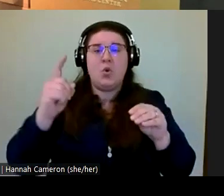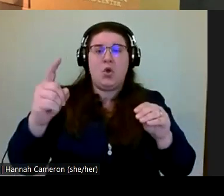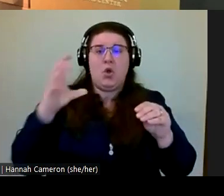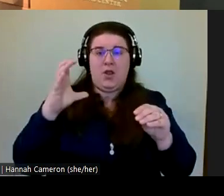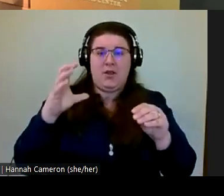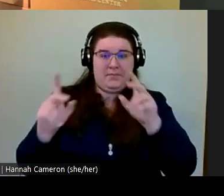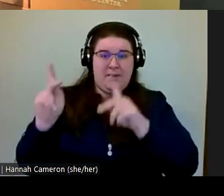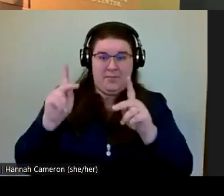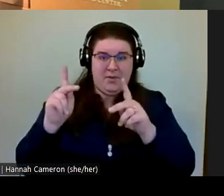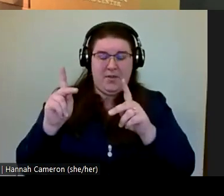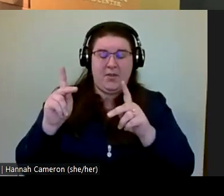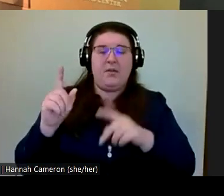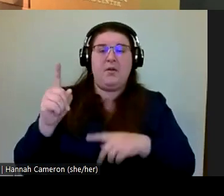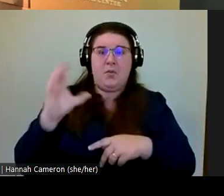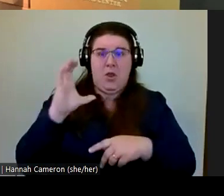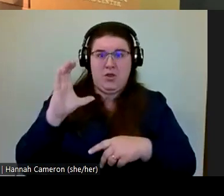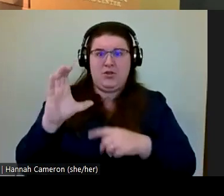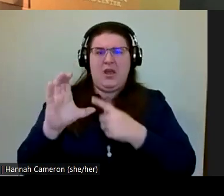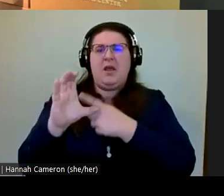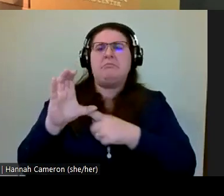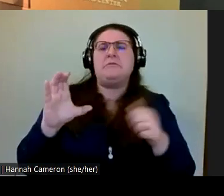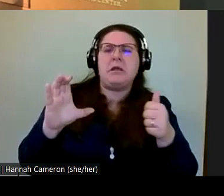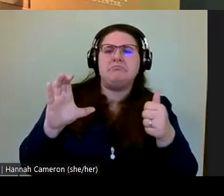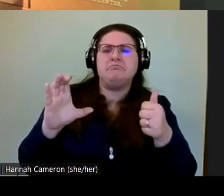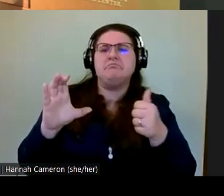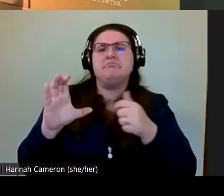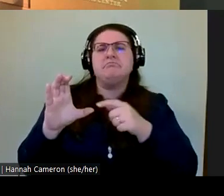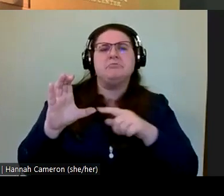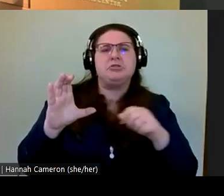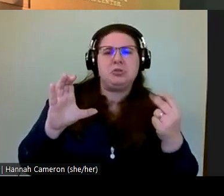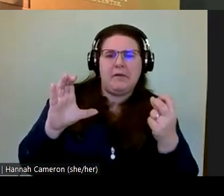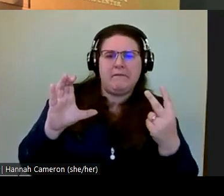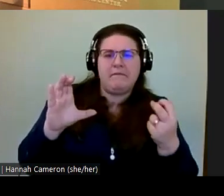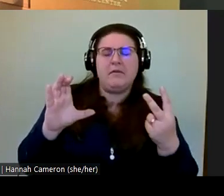were living with a diagnosable mental health problem in the United States uh today we'll see